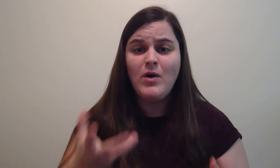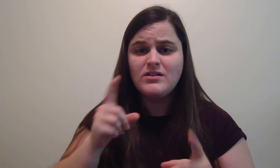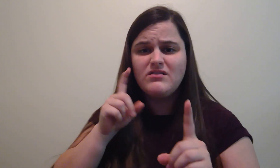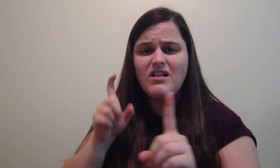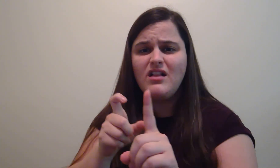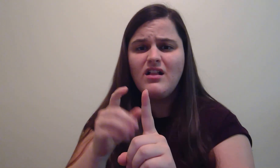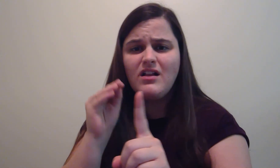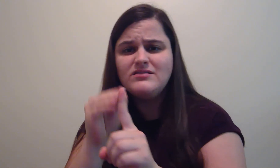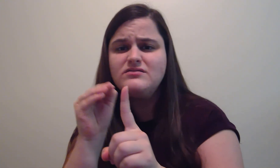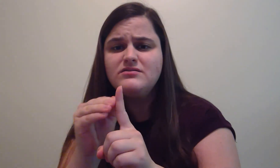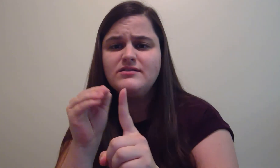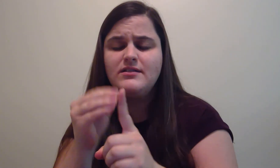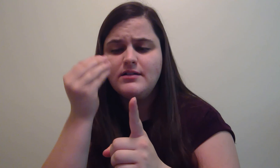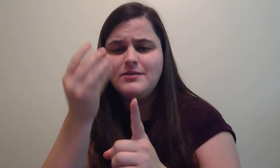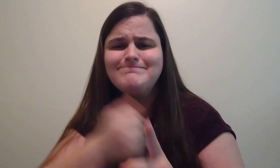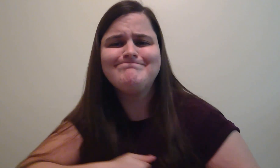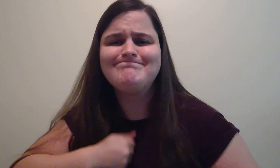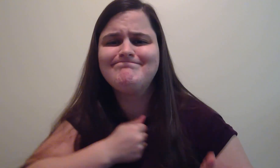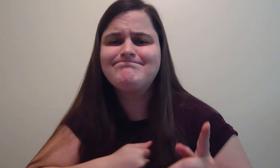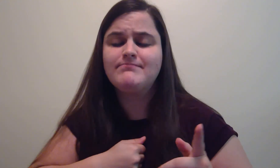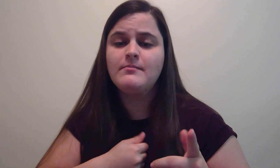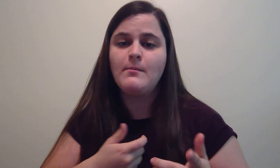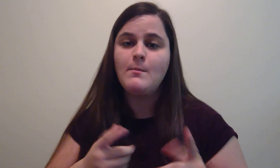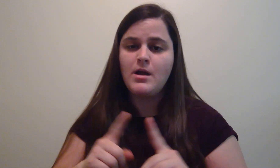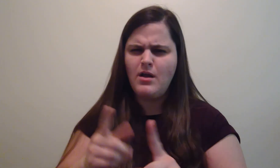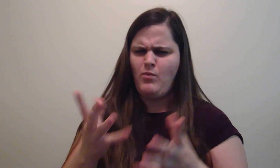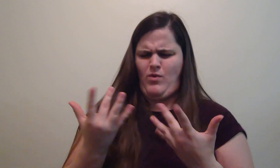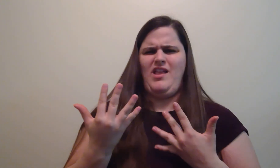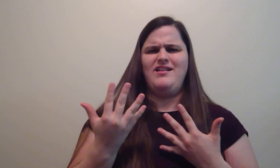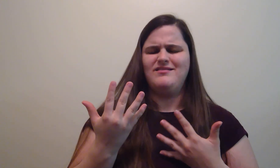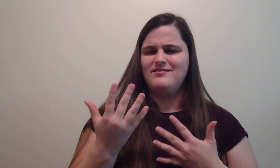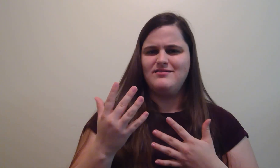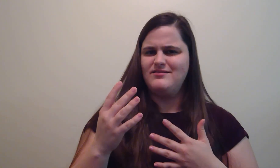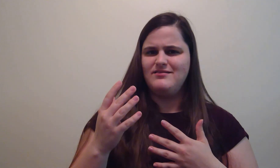Then I flat out, I started to chase after her to tell her that she ought to try riding the bus again,